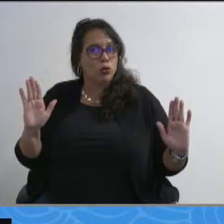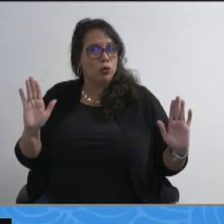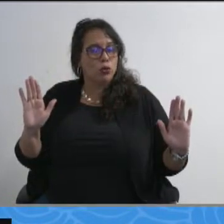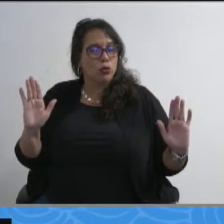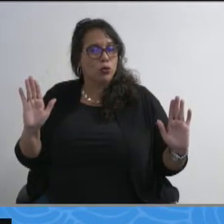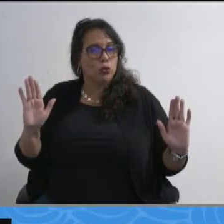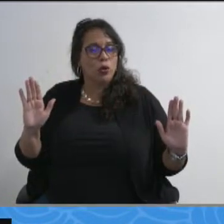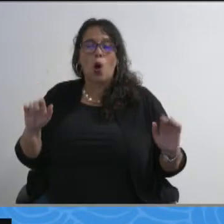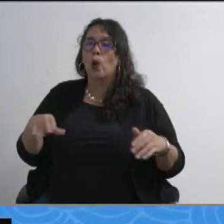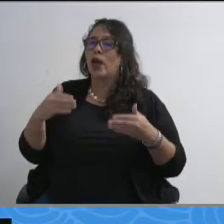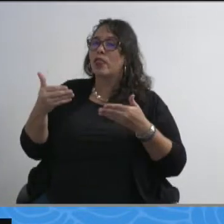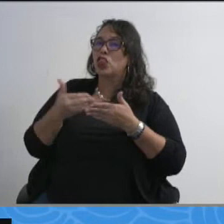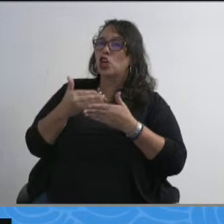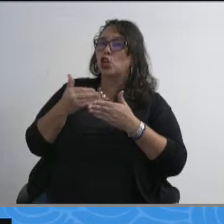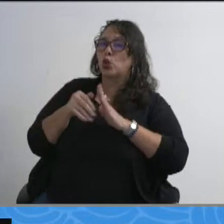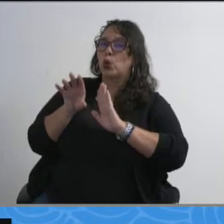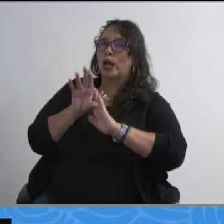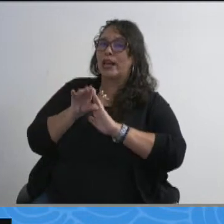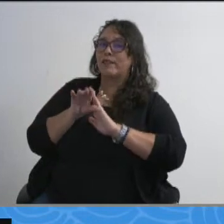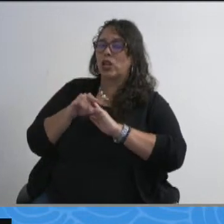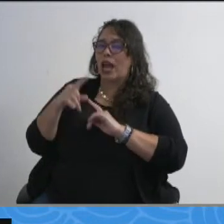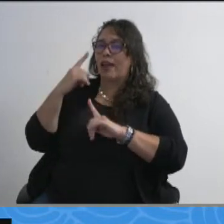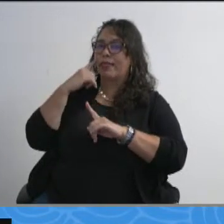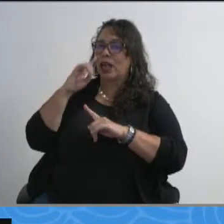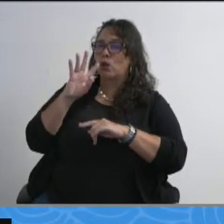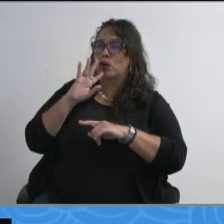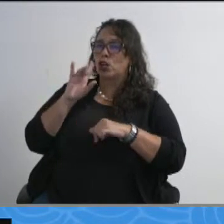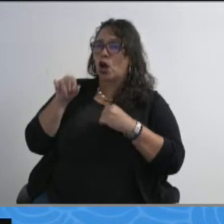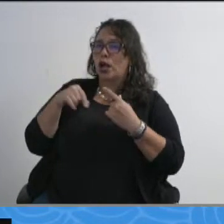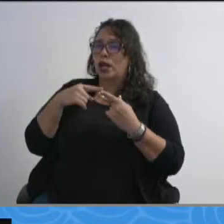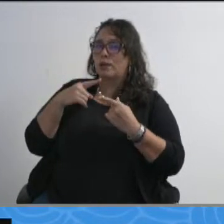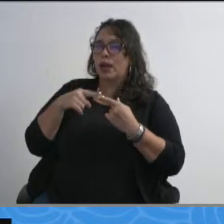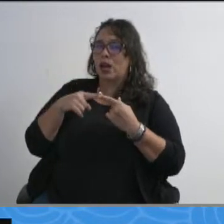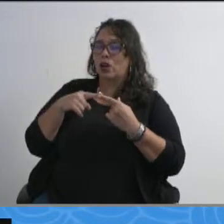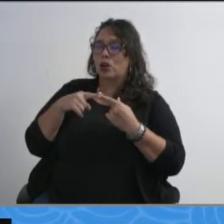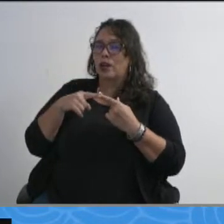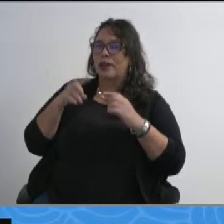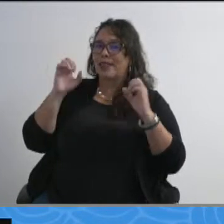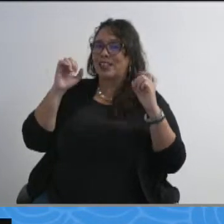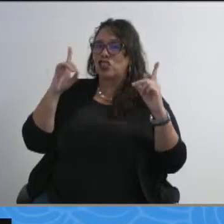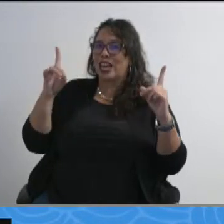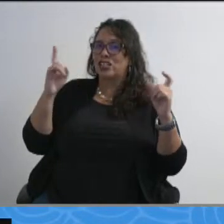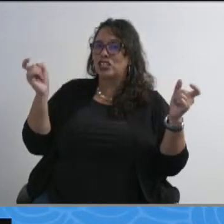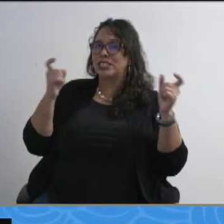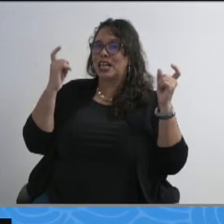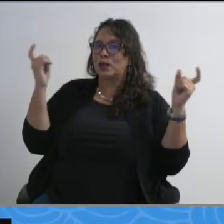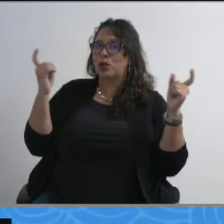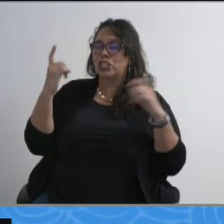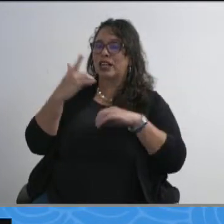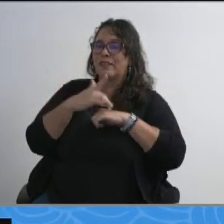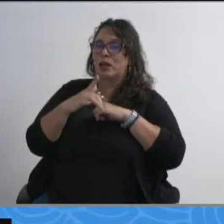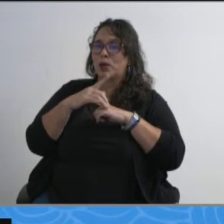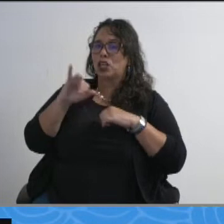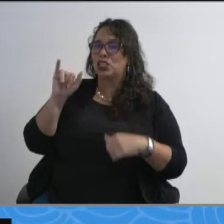The new videos, I think if they might be talking about the ones that will be on for education celebration. Those will be available January 29th.